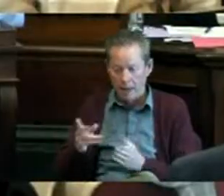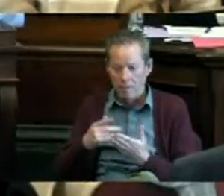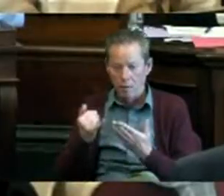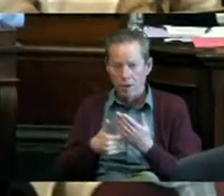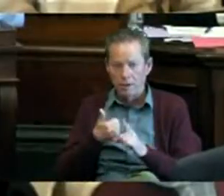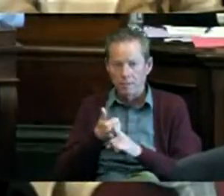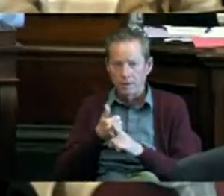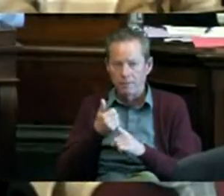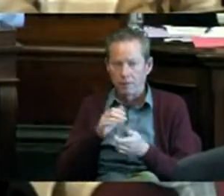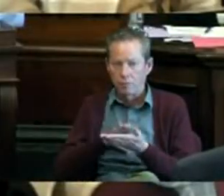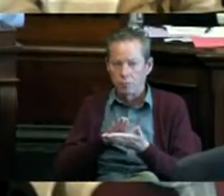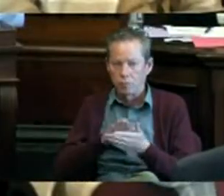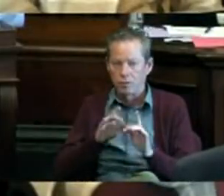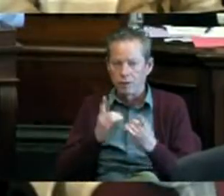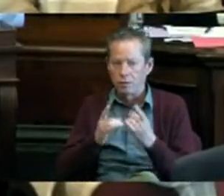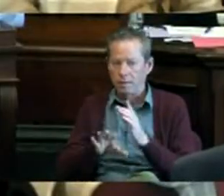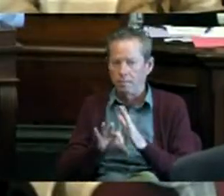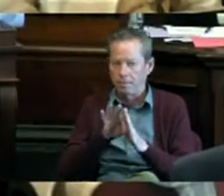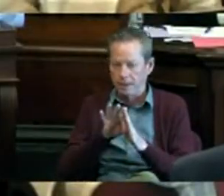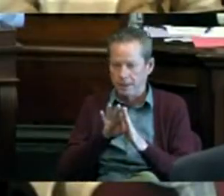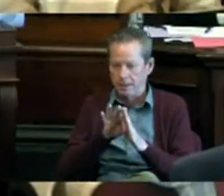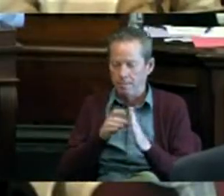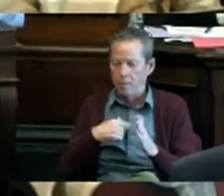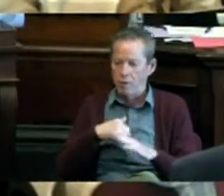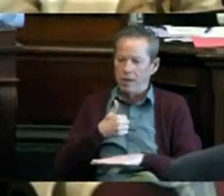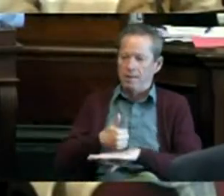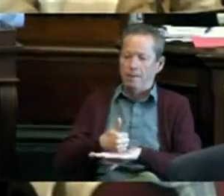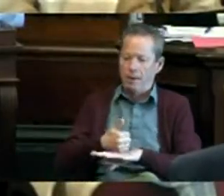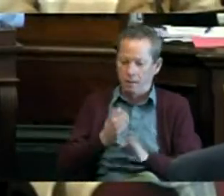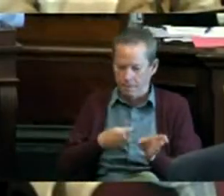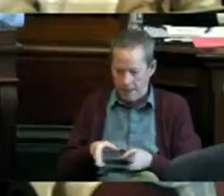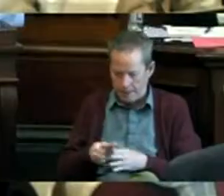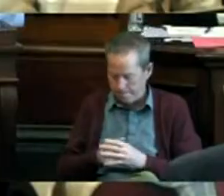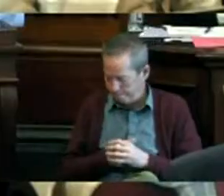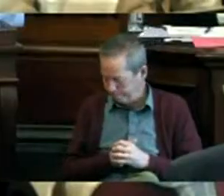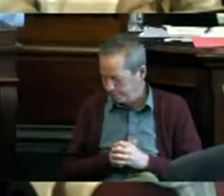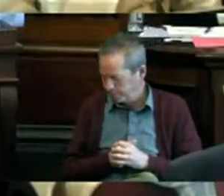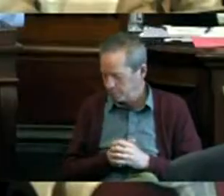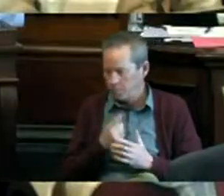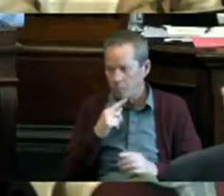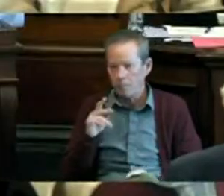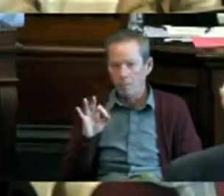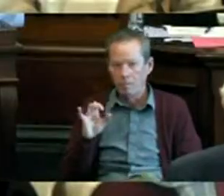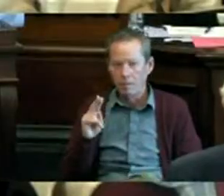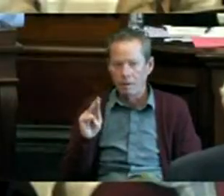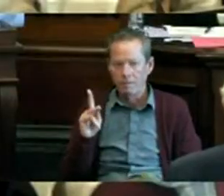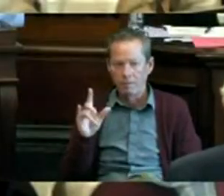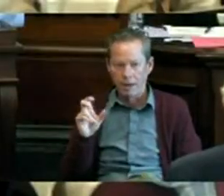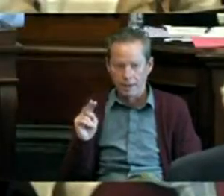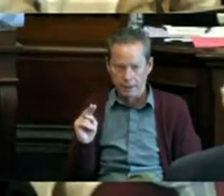projects. So that's what we do. The plan and the projects themselves are picked by the